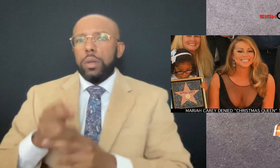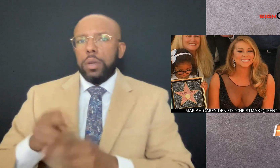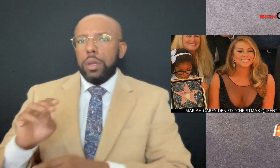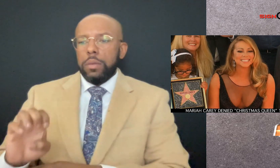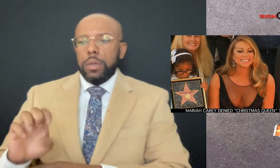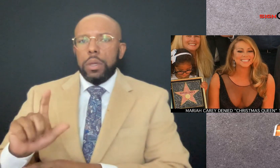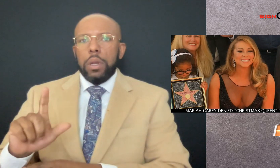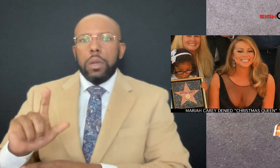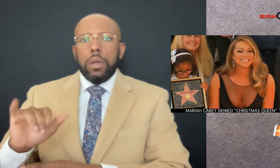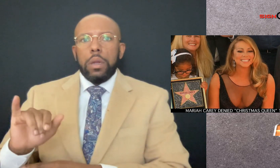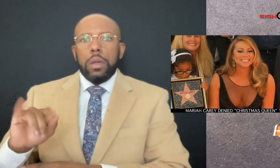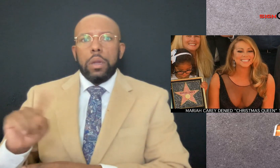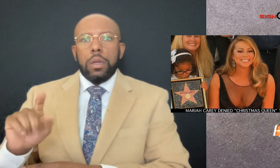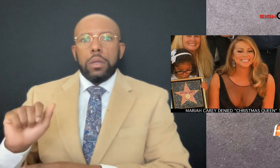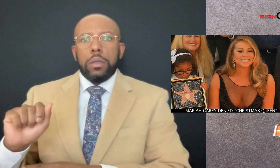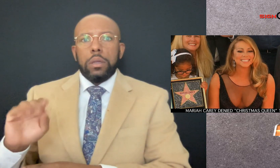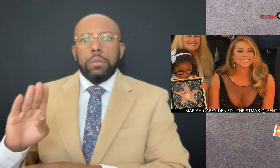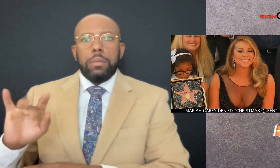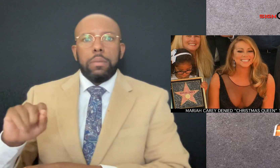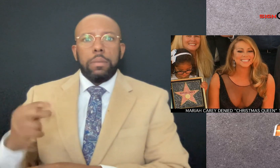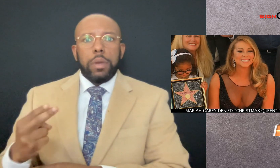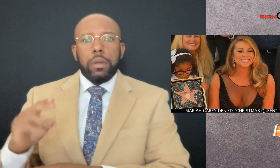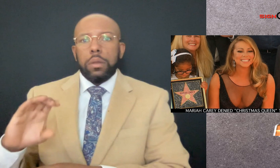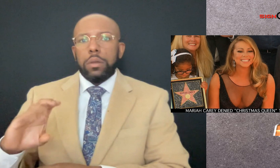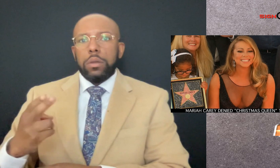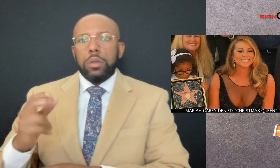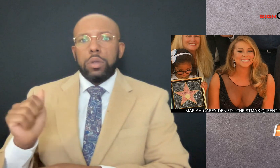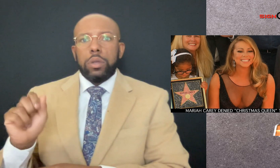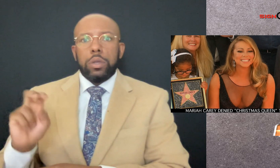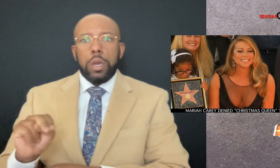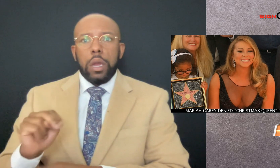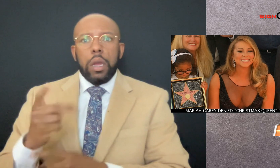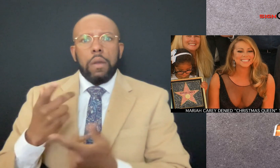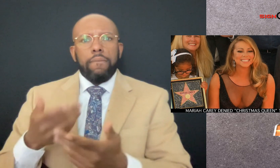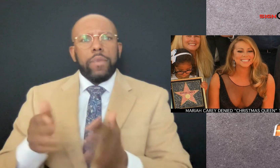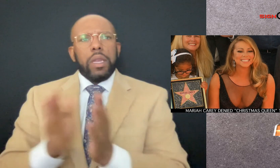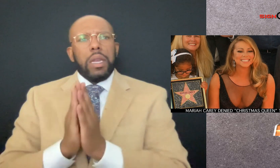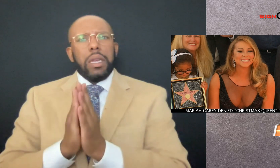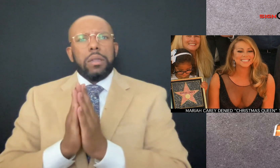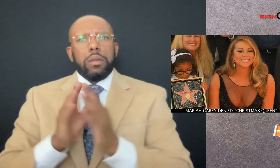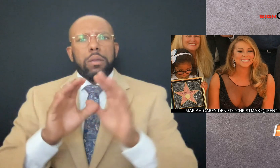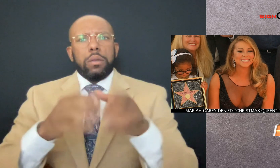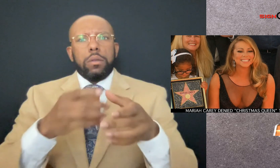but fellow holiday music singer Elizabeth Chan asked the board